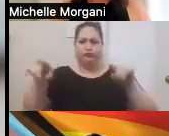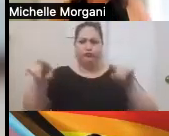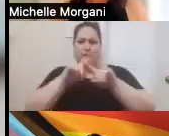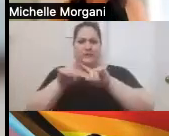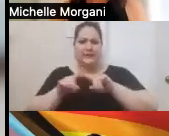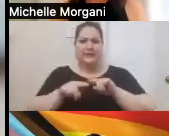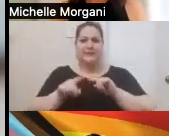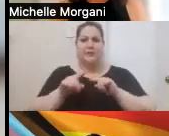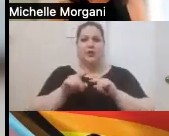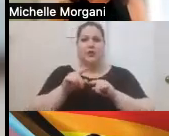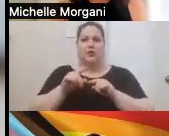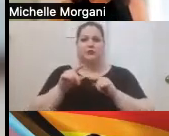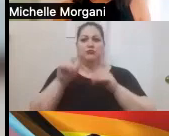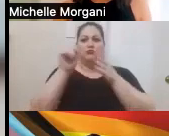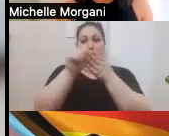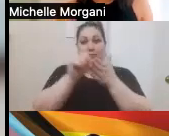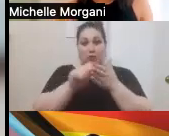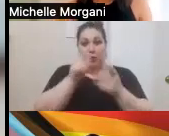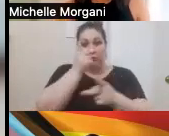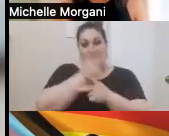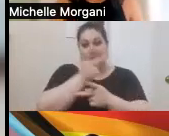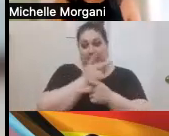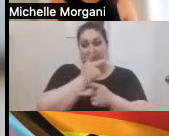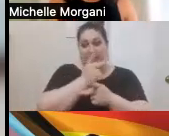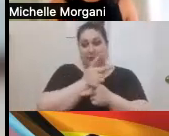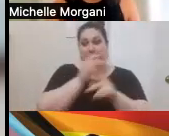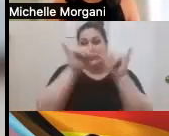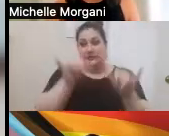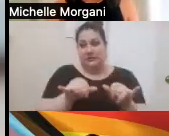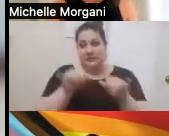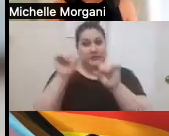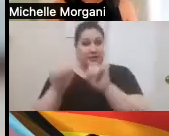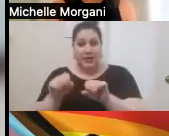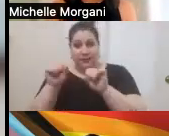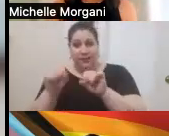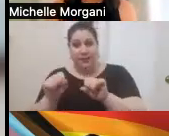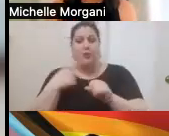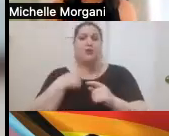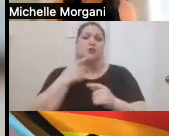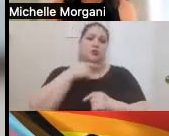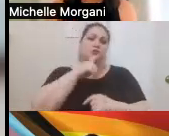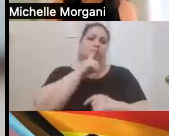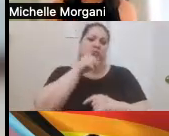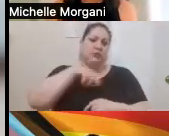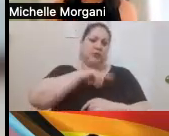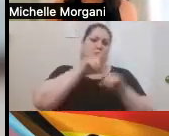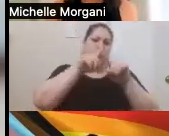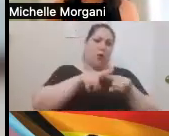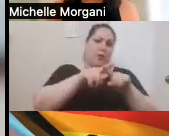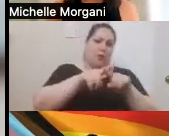And we would rely on the hospital's IT to get that information and continue to problem solve as a team.